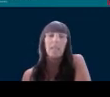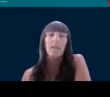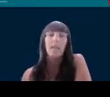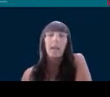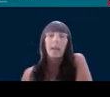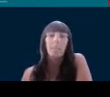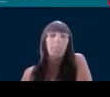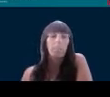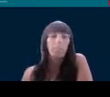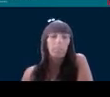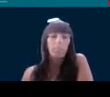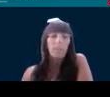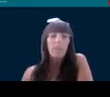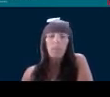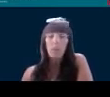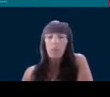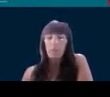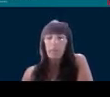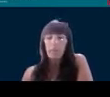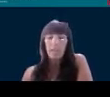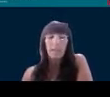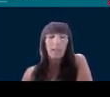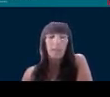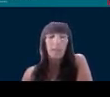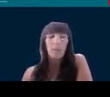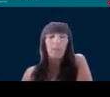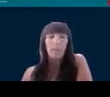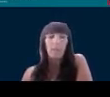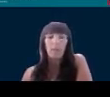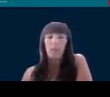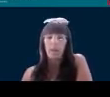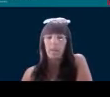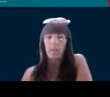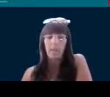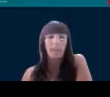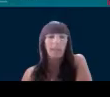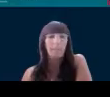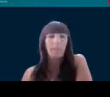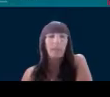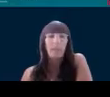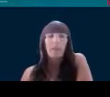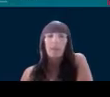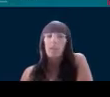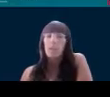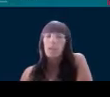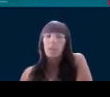So, like I said, they'll be dropped in throughout today.